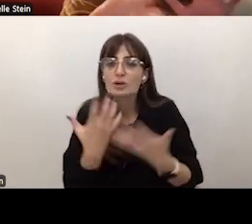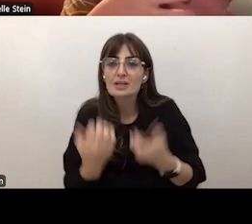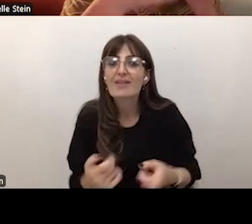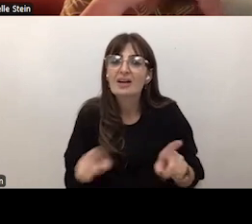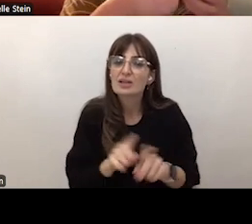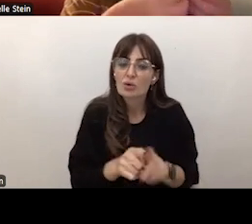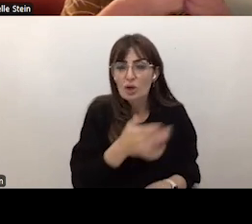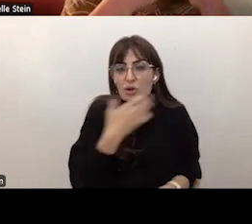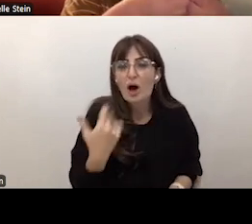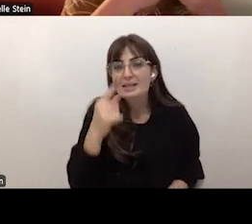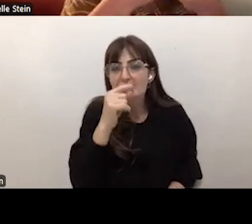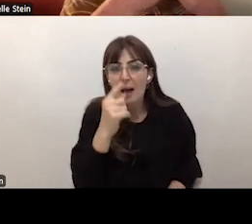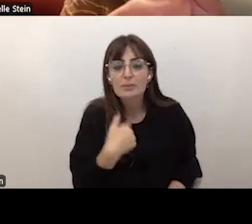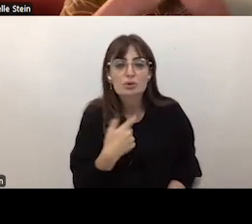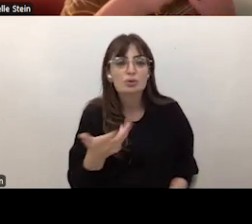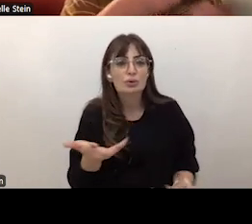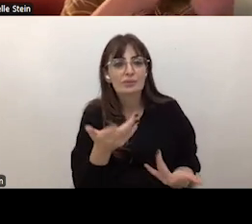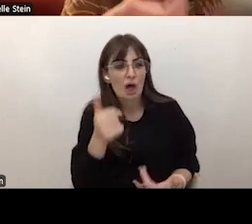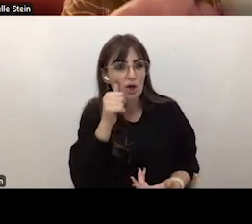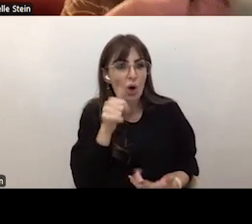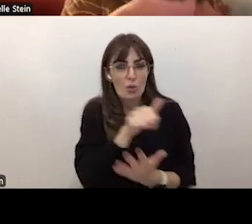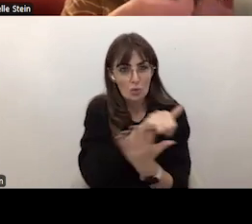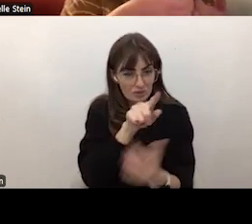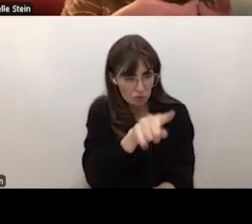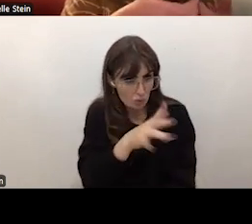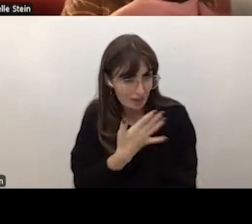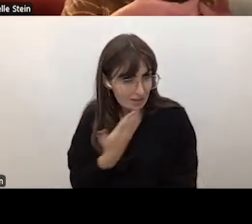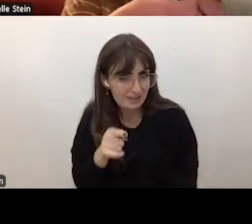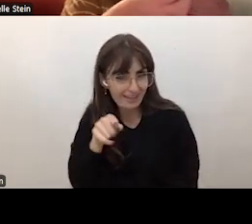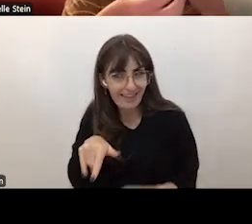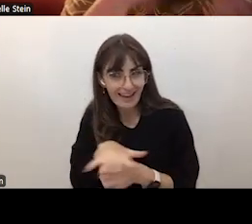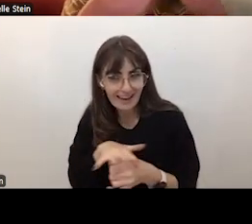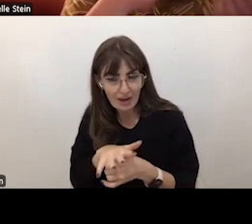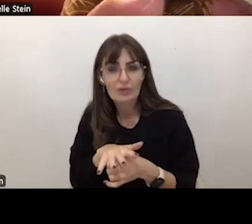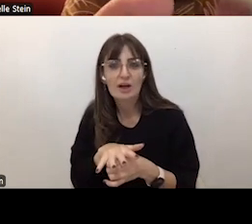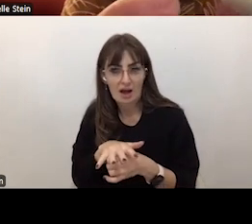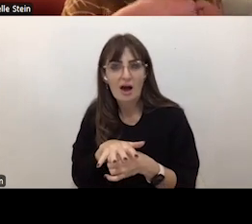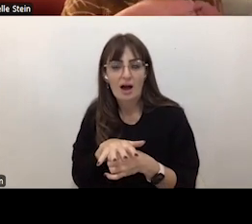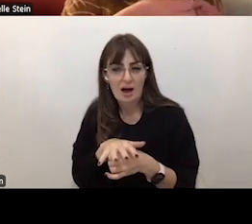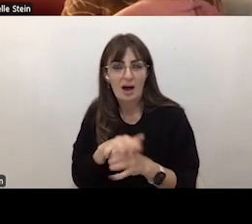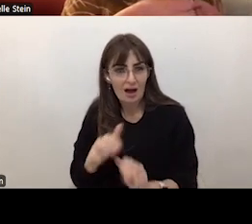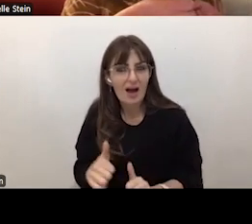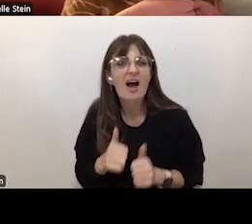nice to be able to know what areas someone is interested in your organisation.